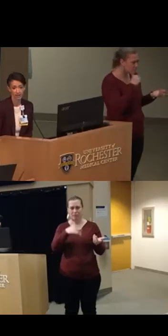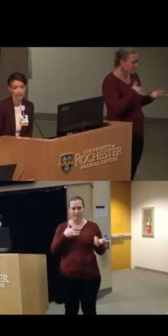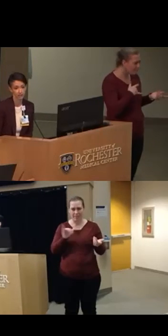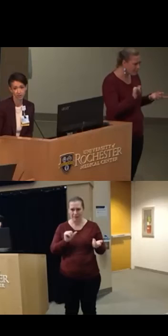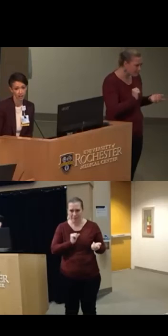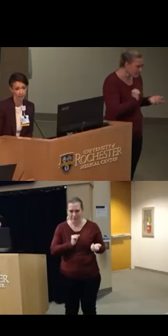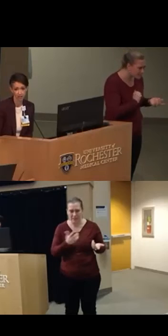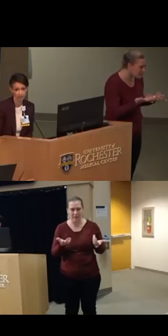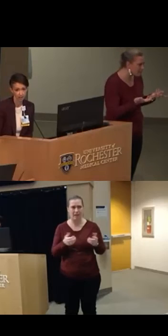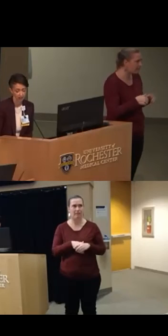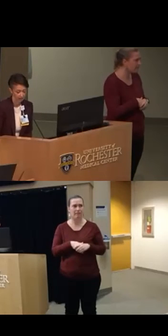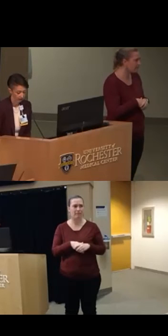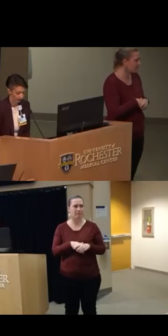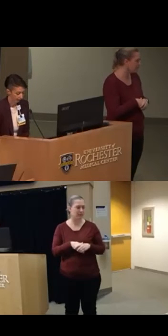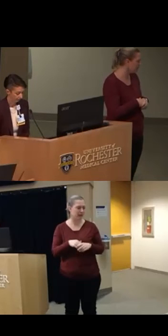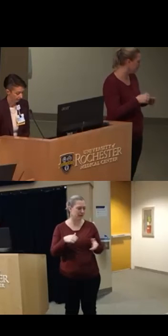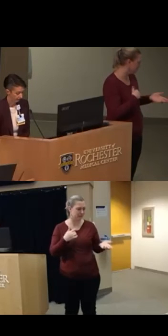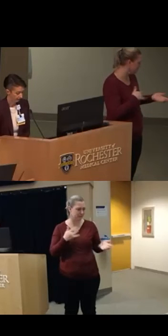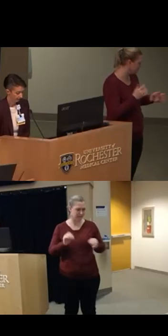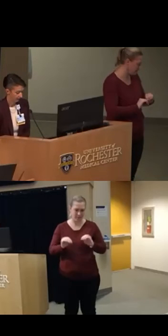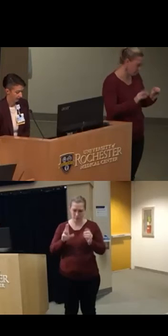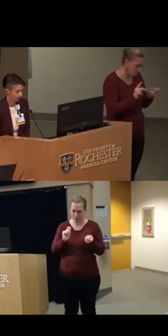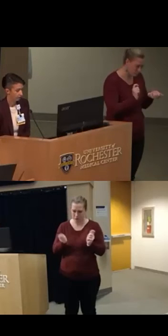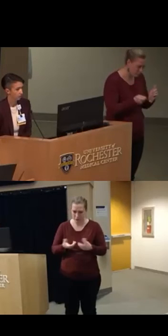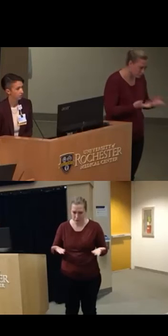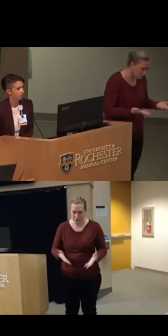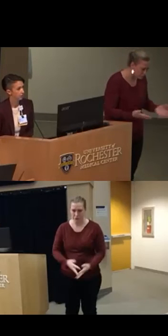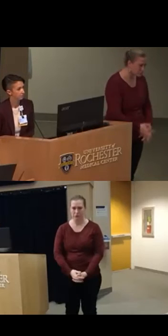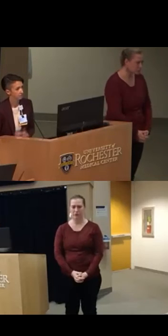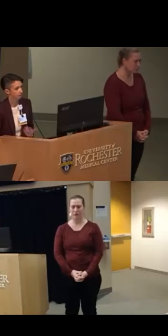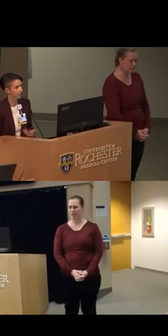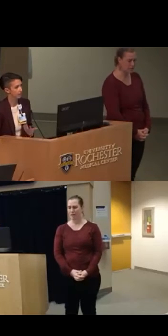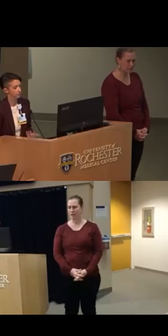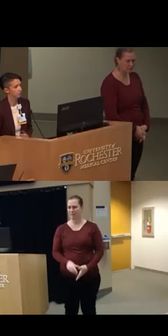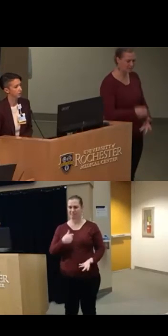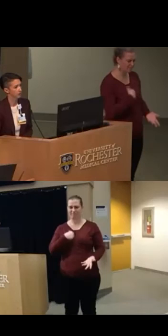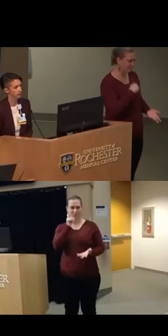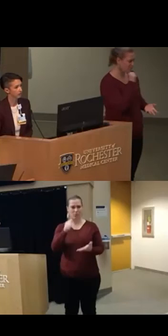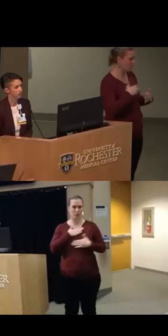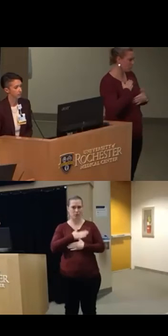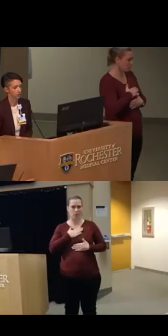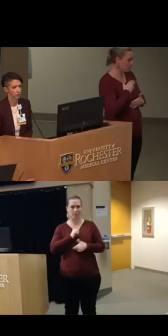that anything's going to change here um I don't enjoy or find interest in my work team cohesion